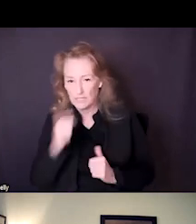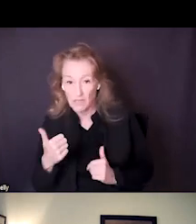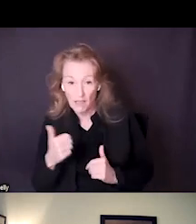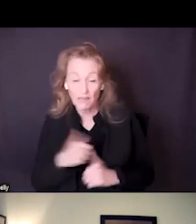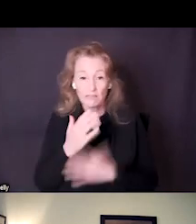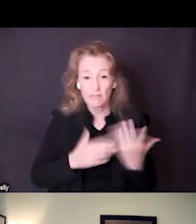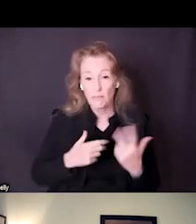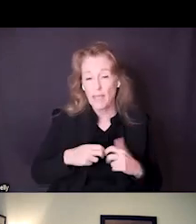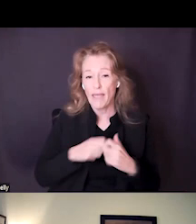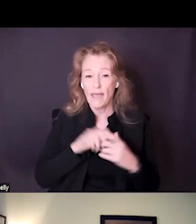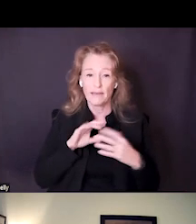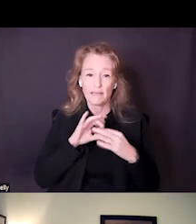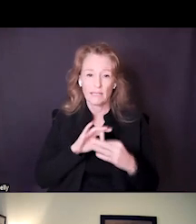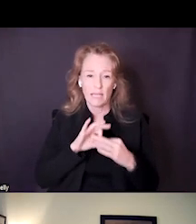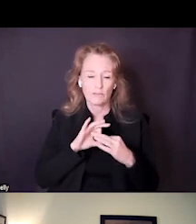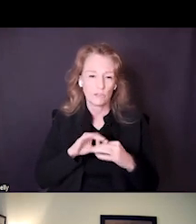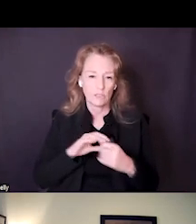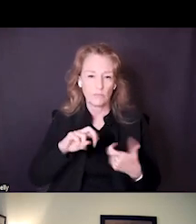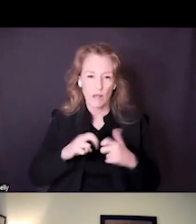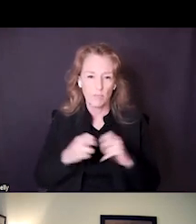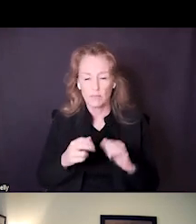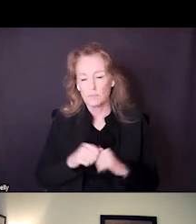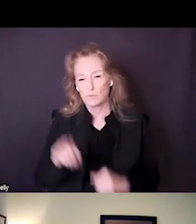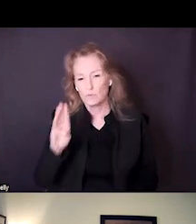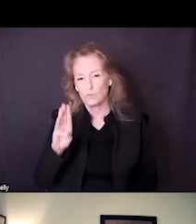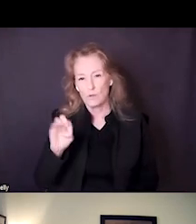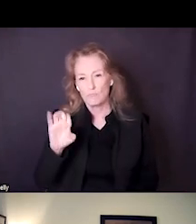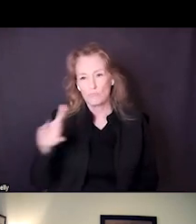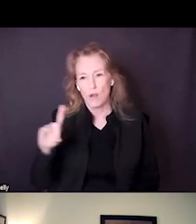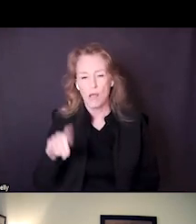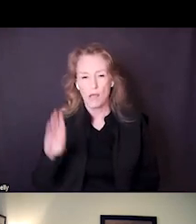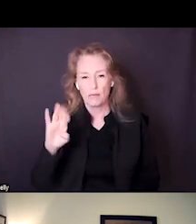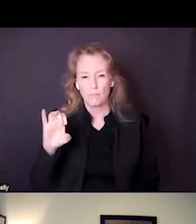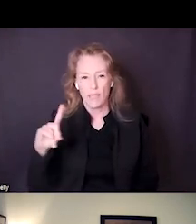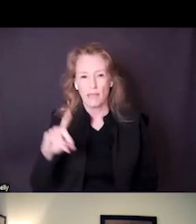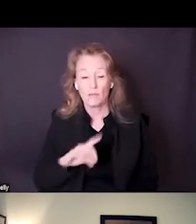I THINK WHEN WE ARE TALKING ABOUT RURAL AREAS, THE NEED IS GREAT,